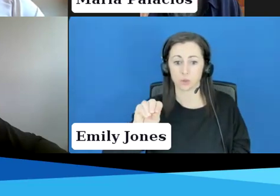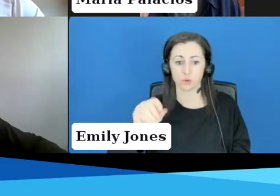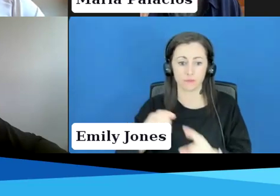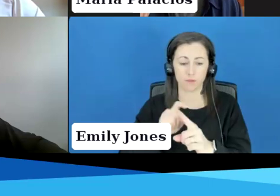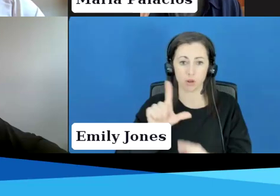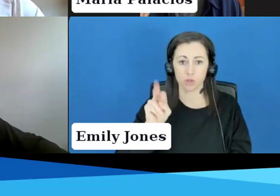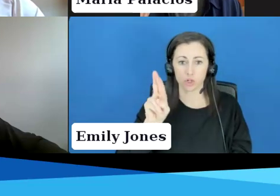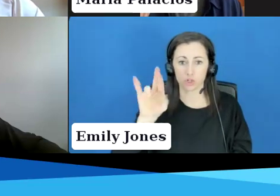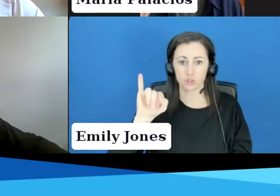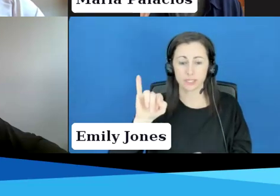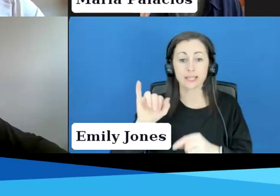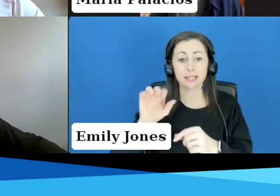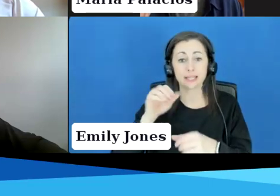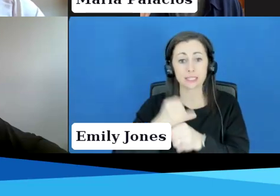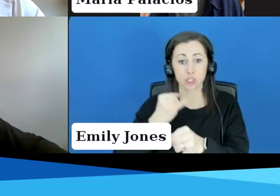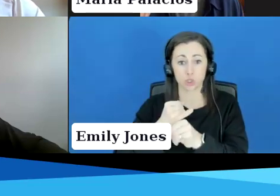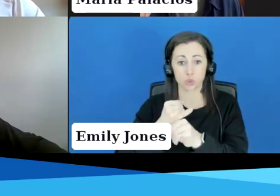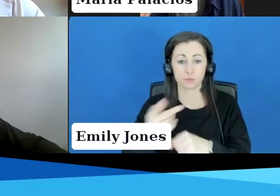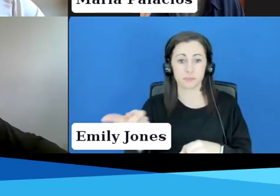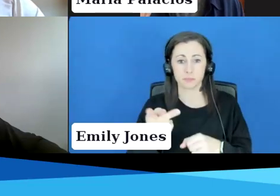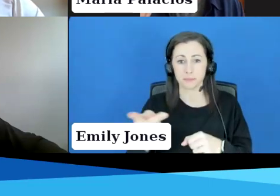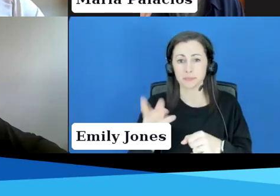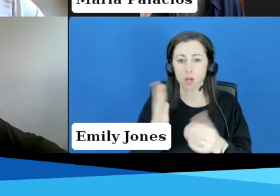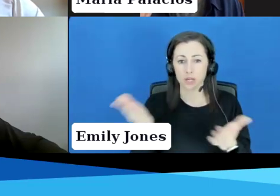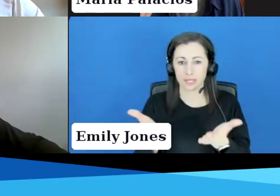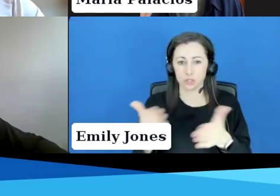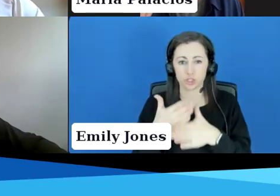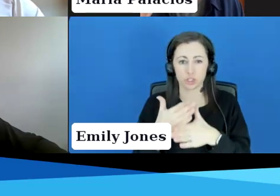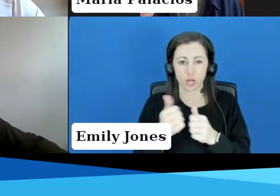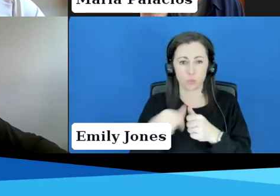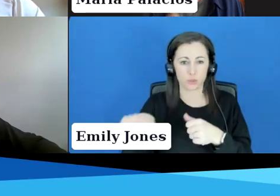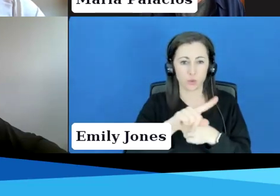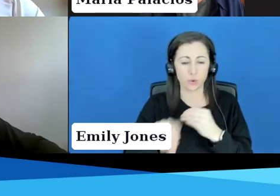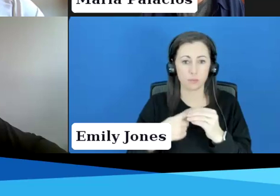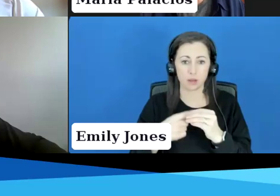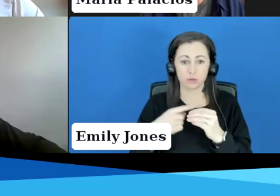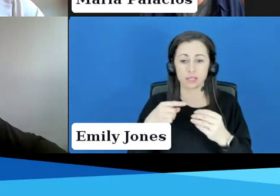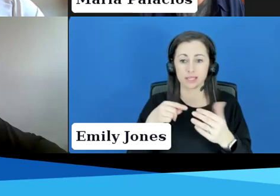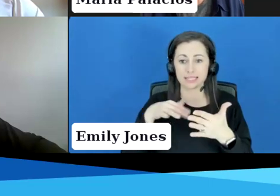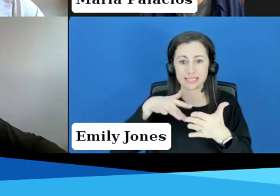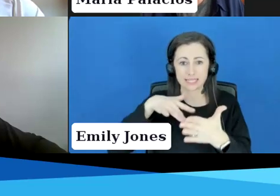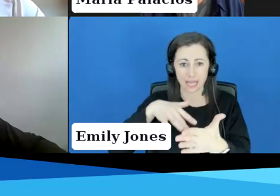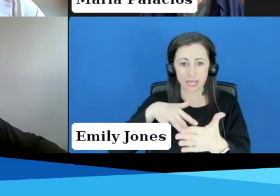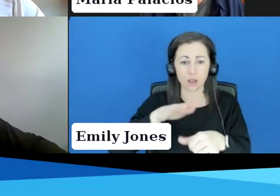And they're here to share with everybody about a study on motherhood